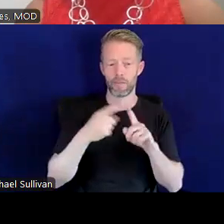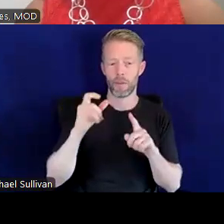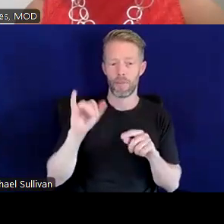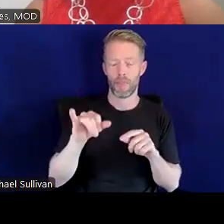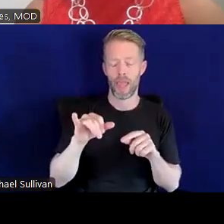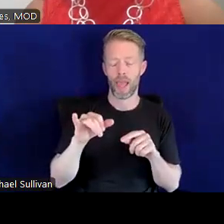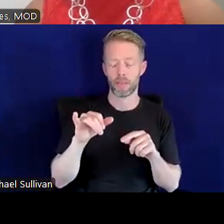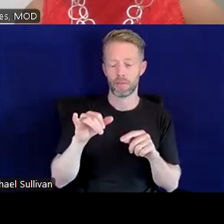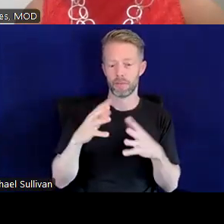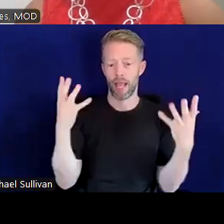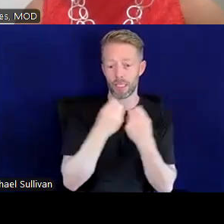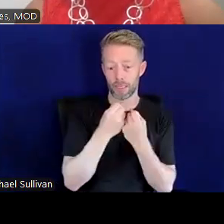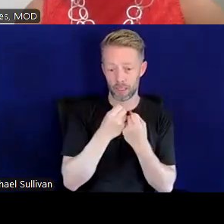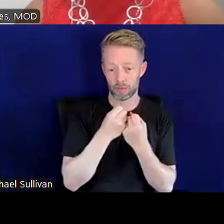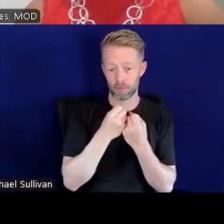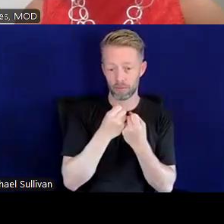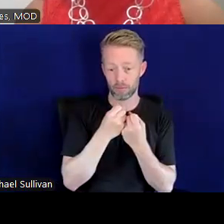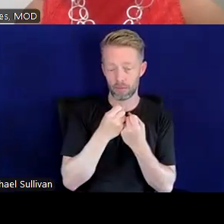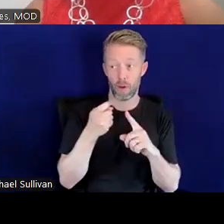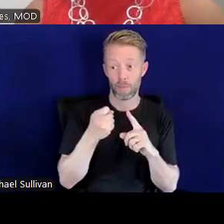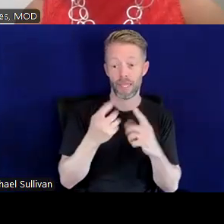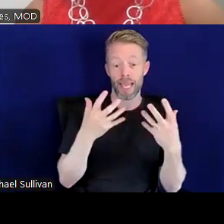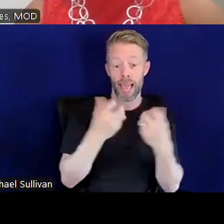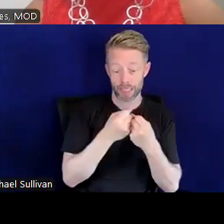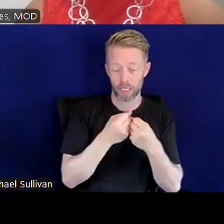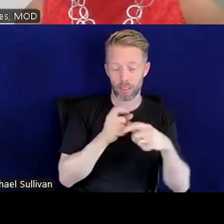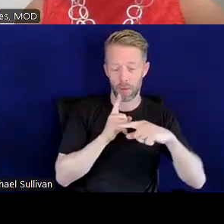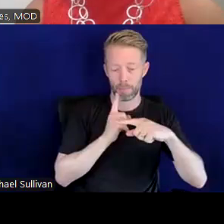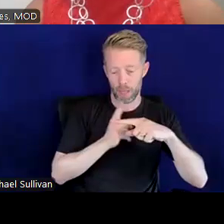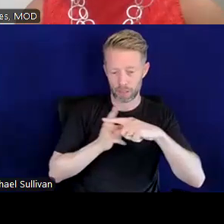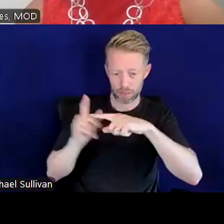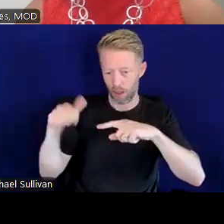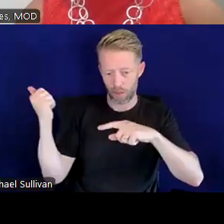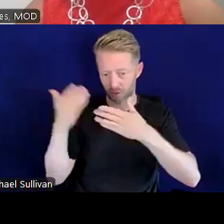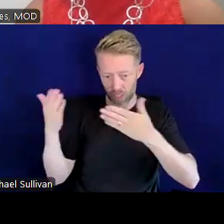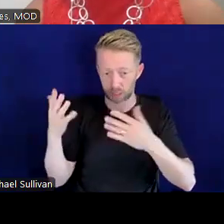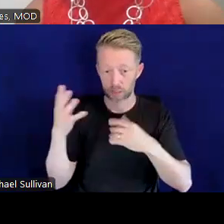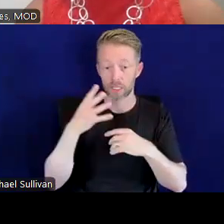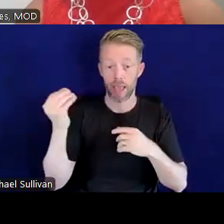stress disorder from the accident, and other things